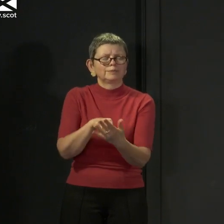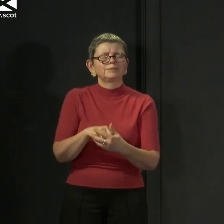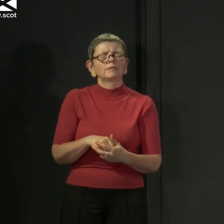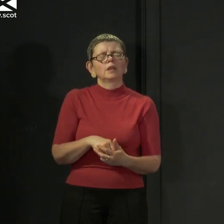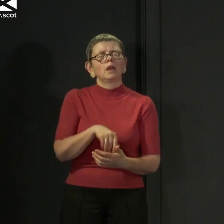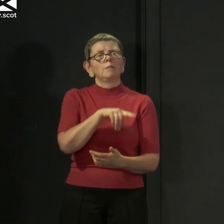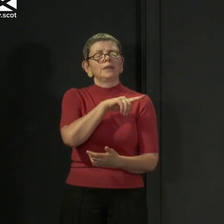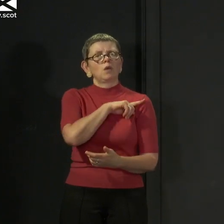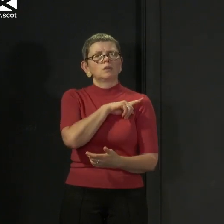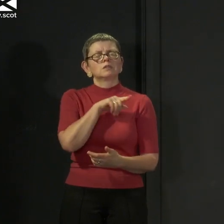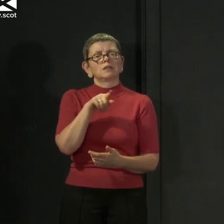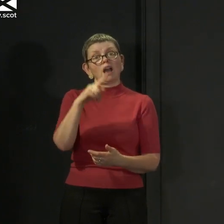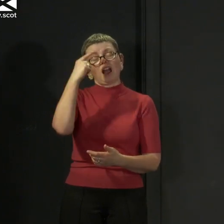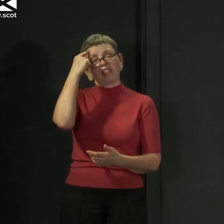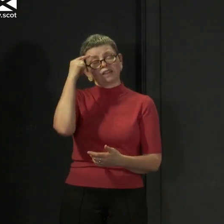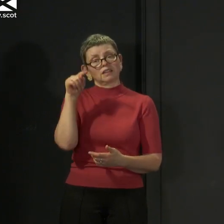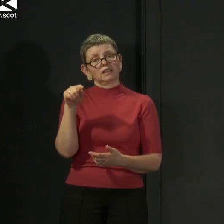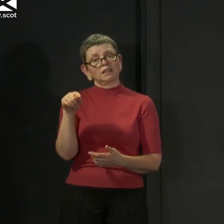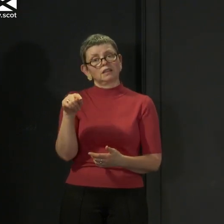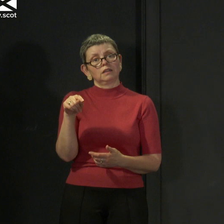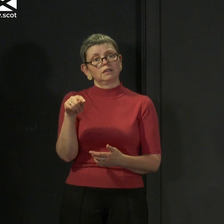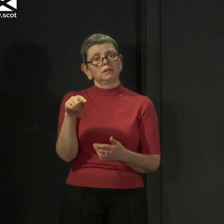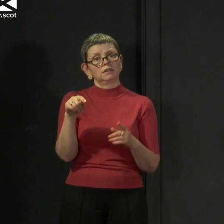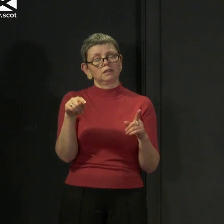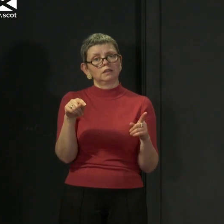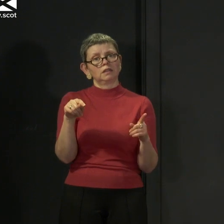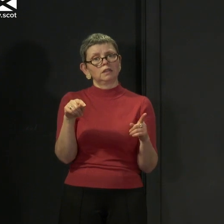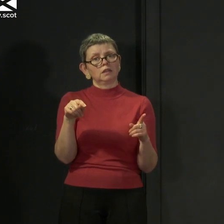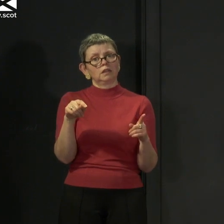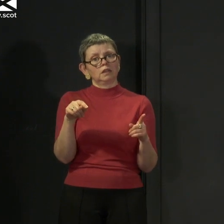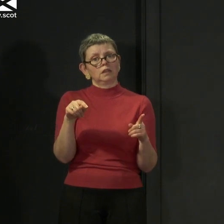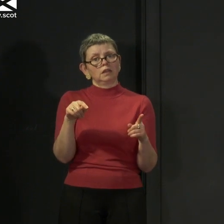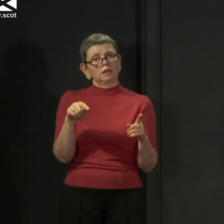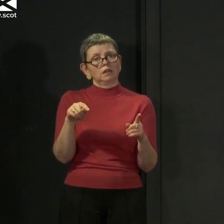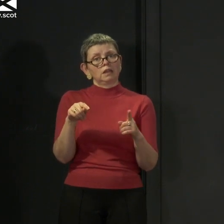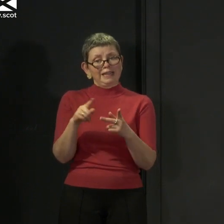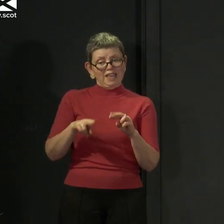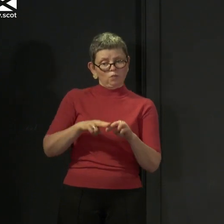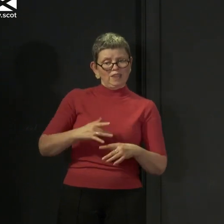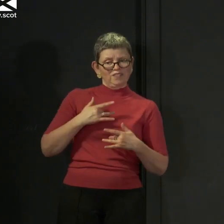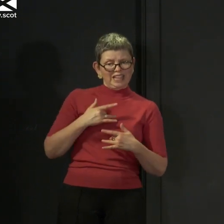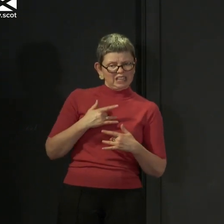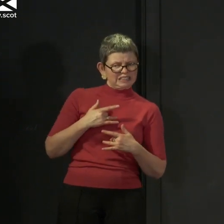I do think that getting to a point of confidence that in itself will not impact adversely on